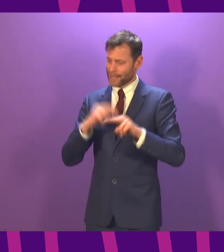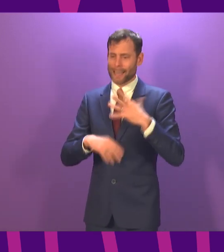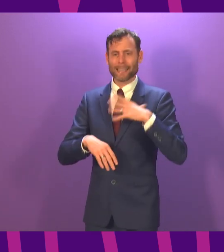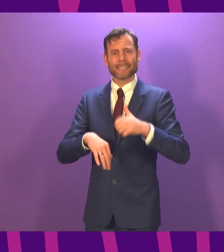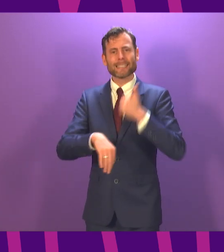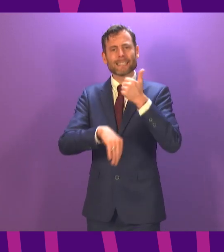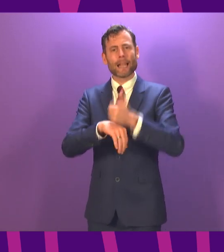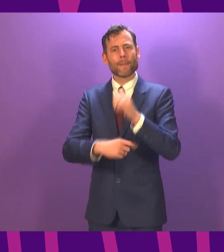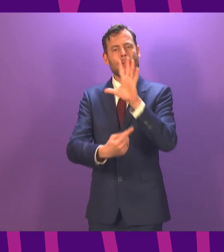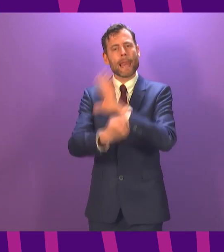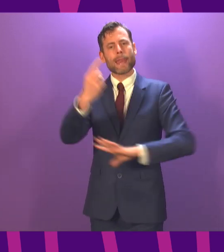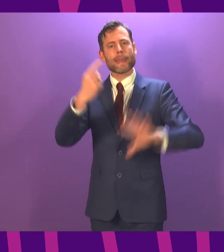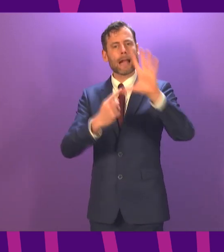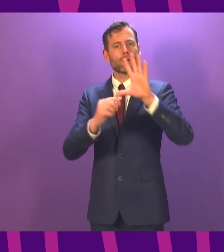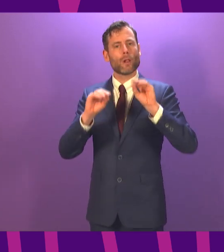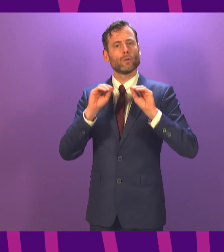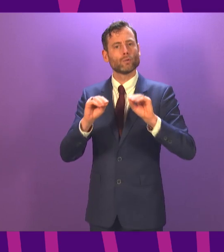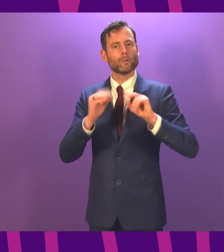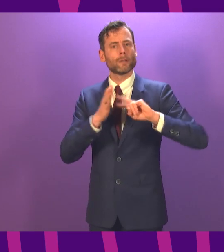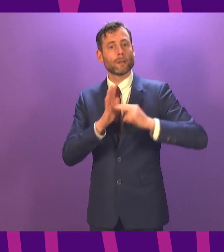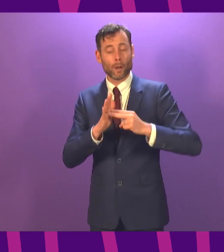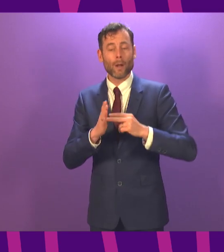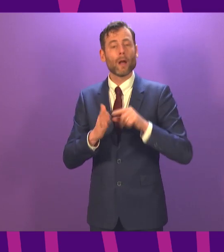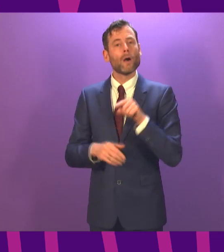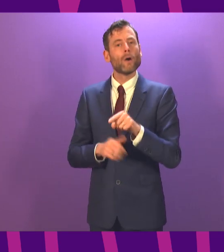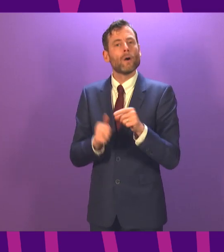for a national tutoring programme, which has the simple aim of helping the young people